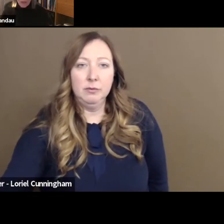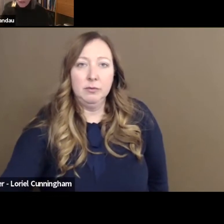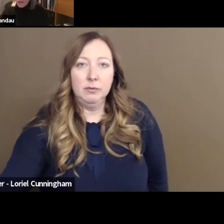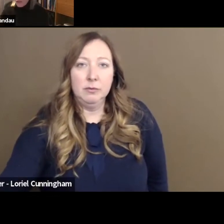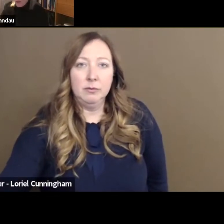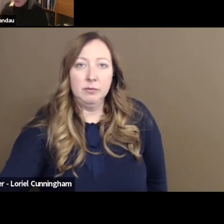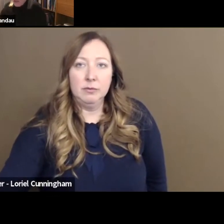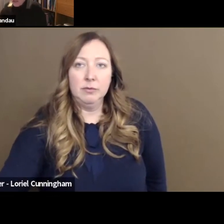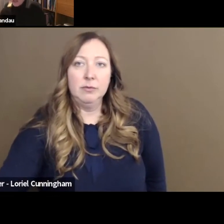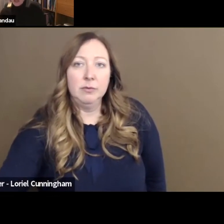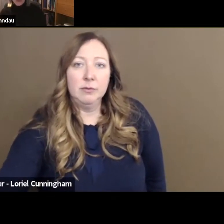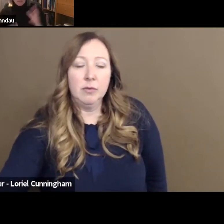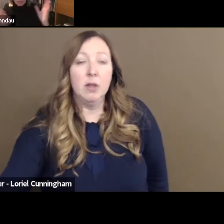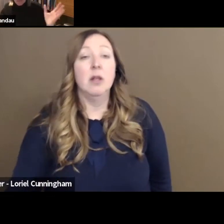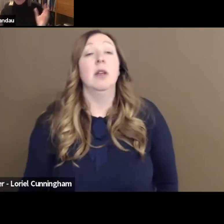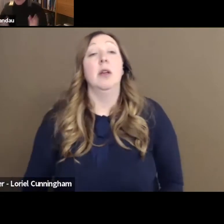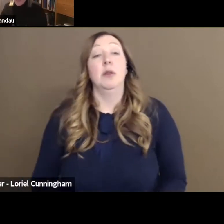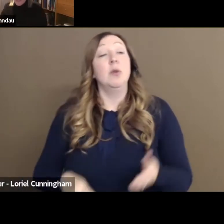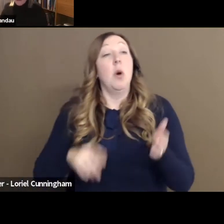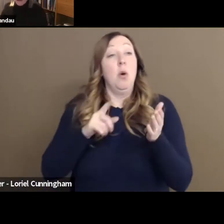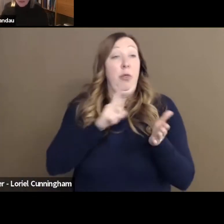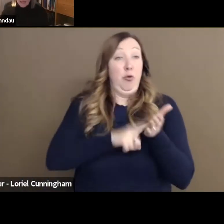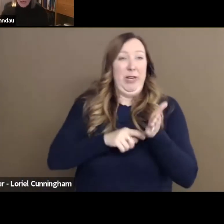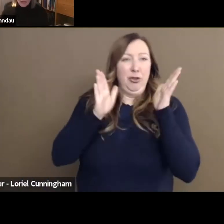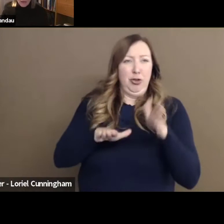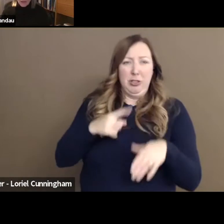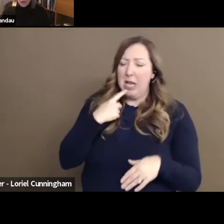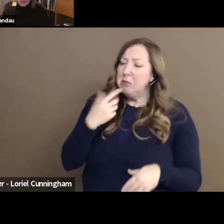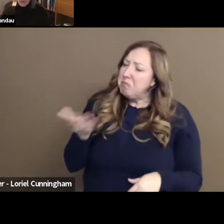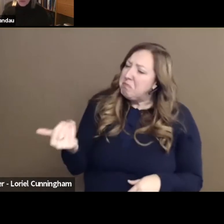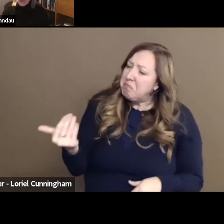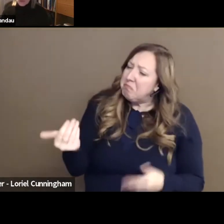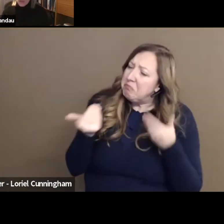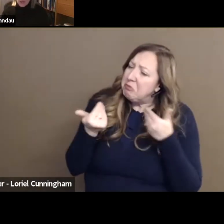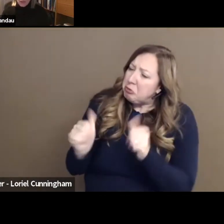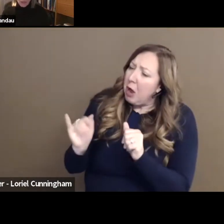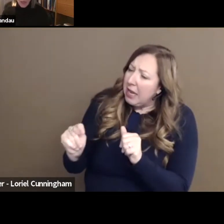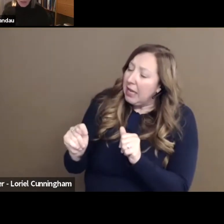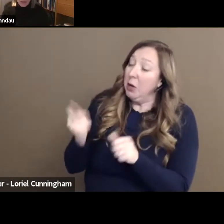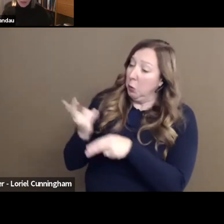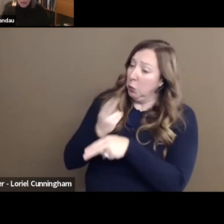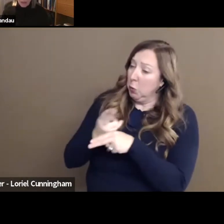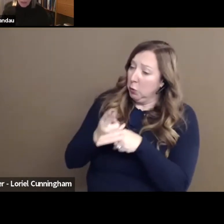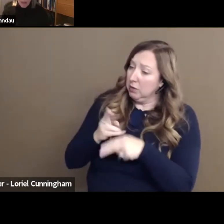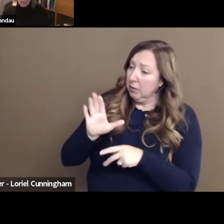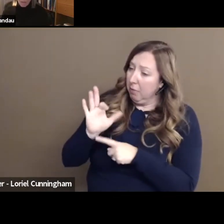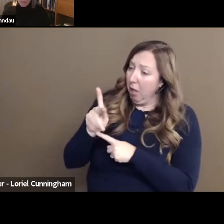so the experimenter says try it see how you can do it put use the